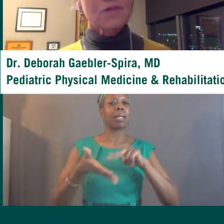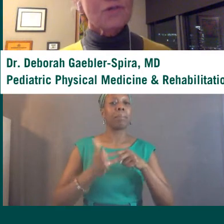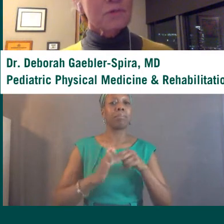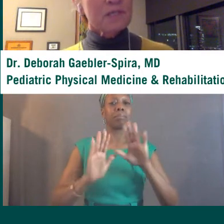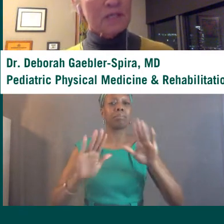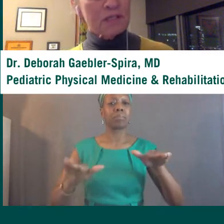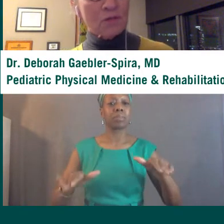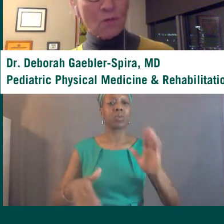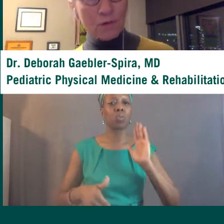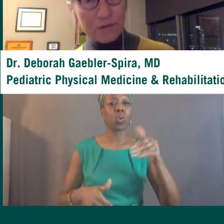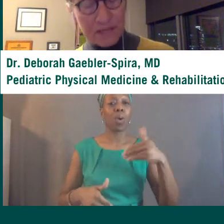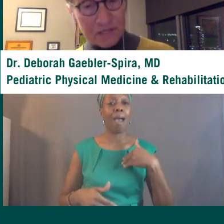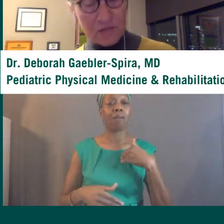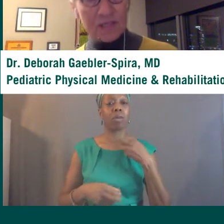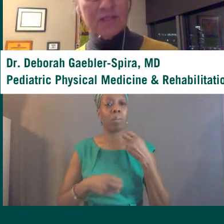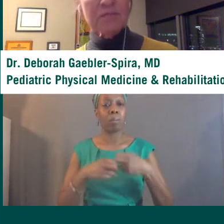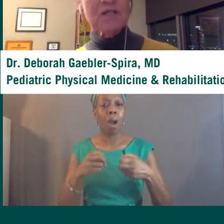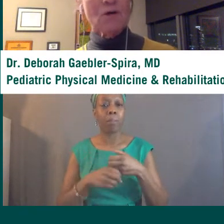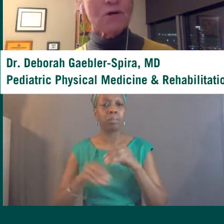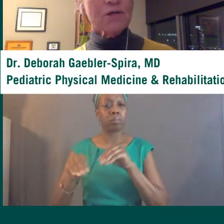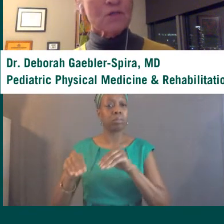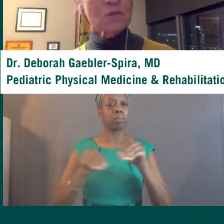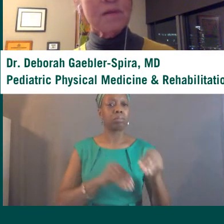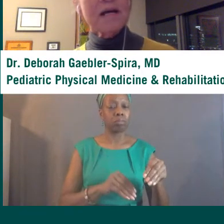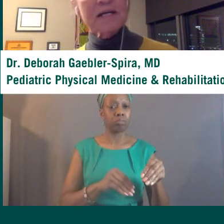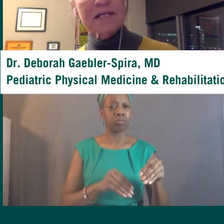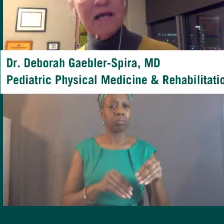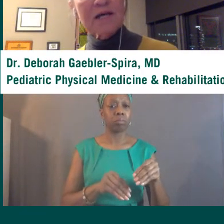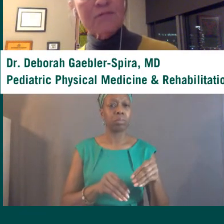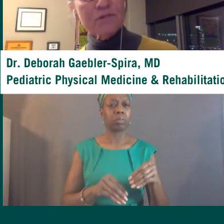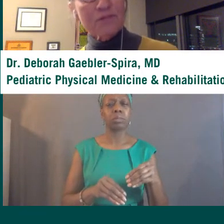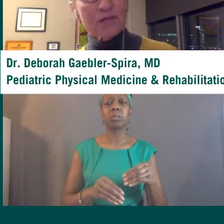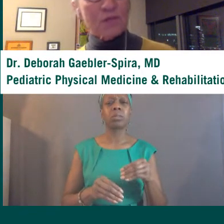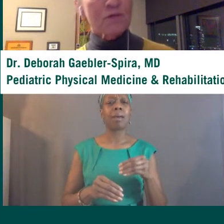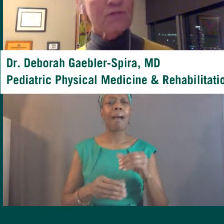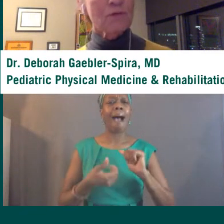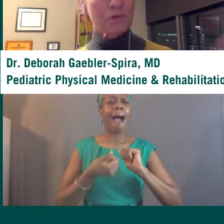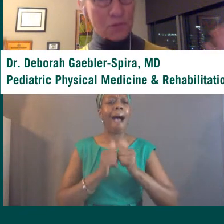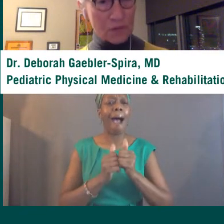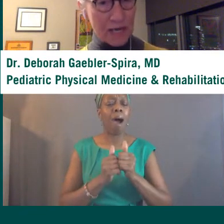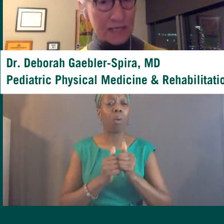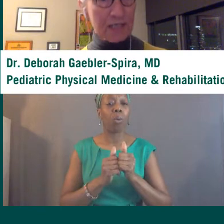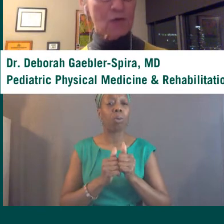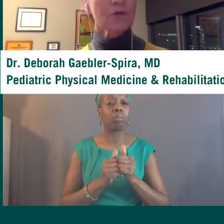It's attributed, or it's said to be caused by a non-progressive or static